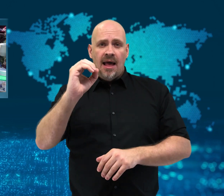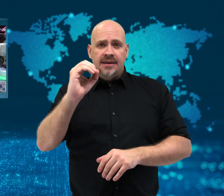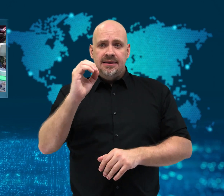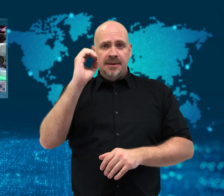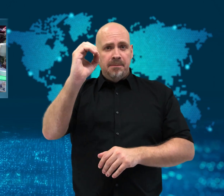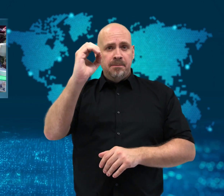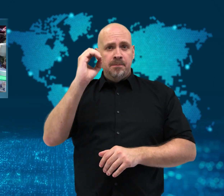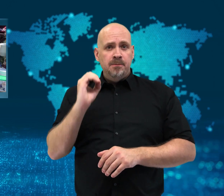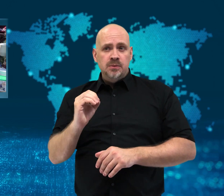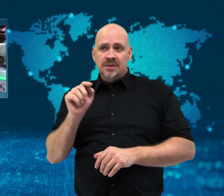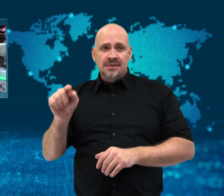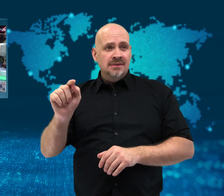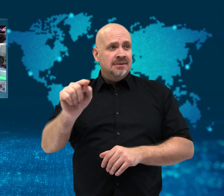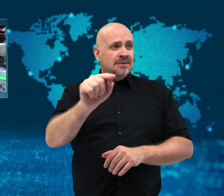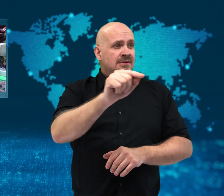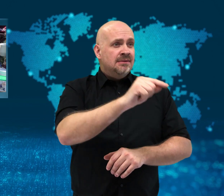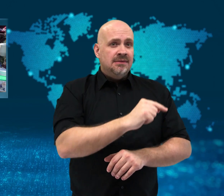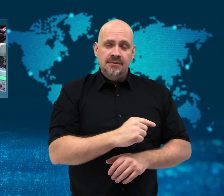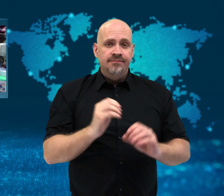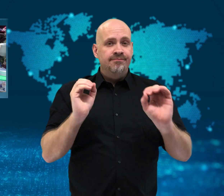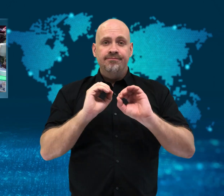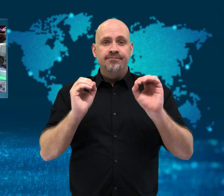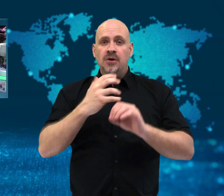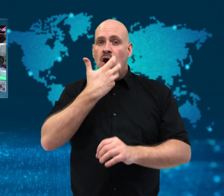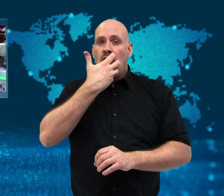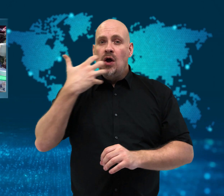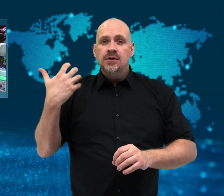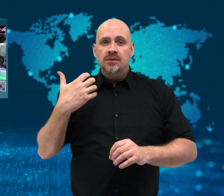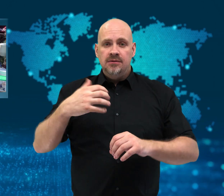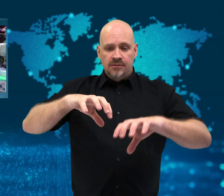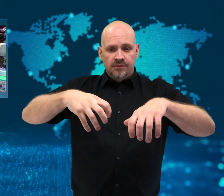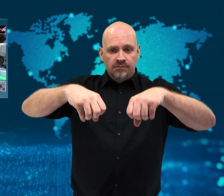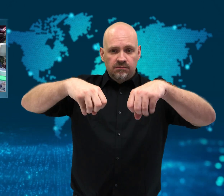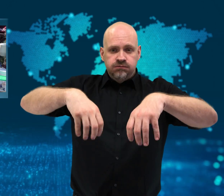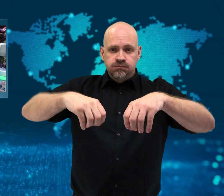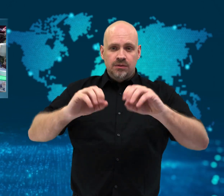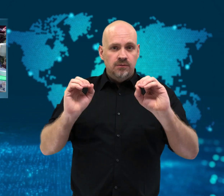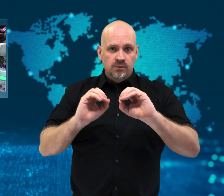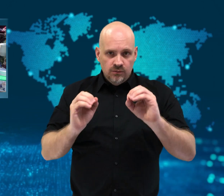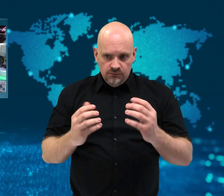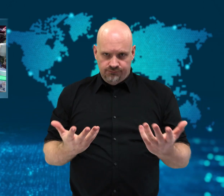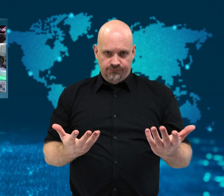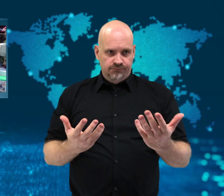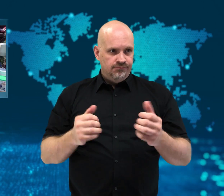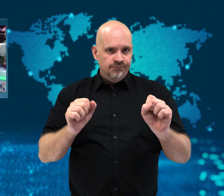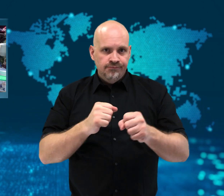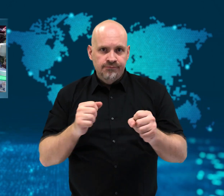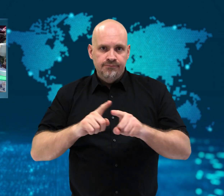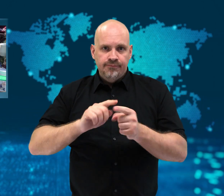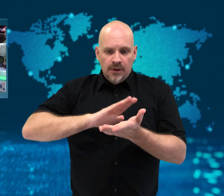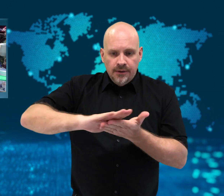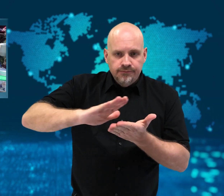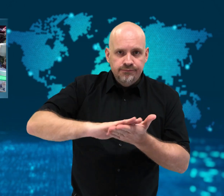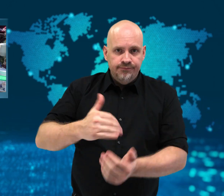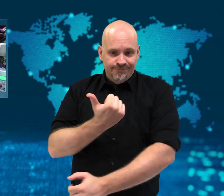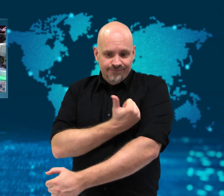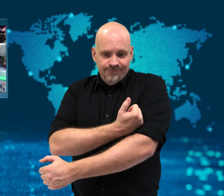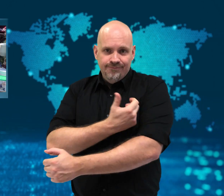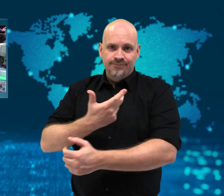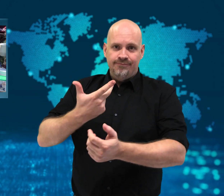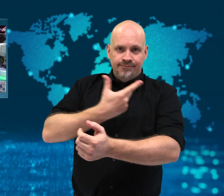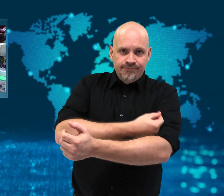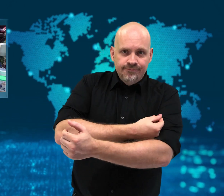water for their patients or to clean surgical instruments.